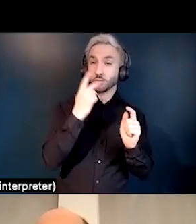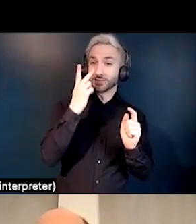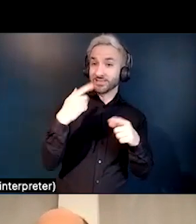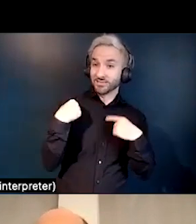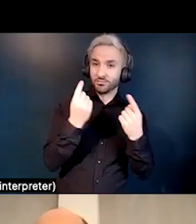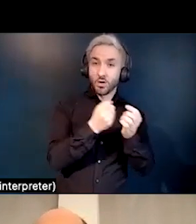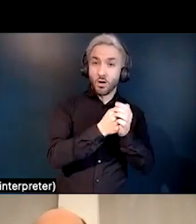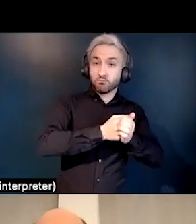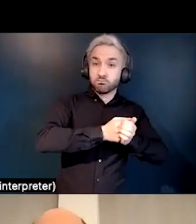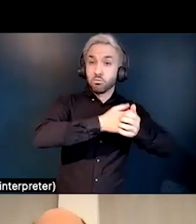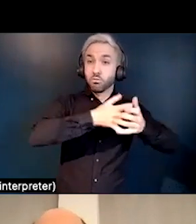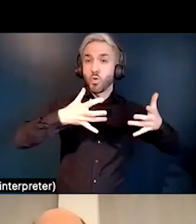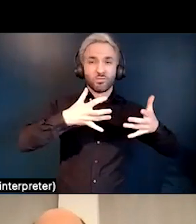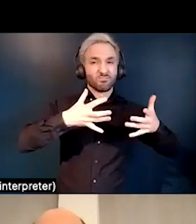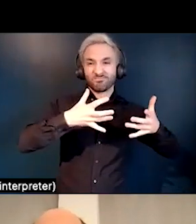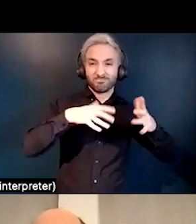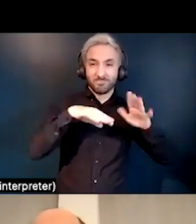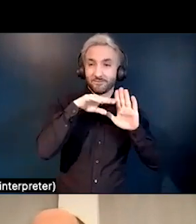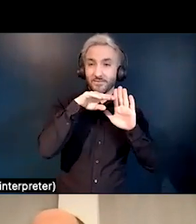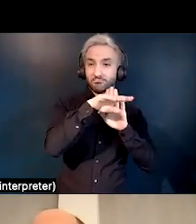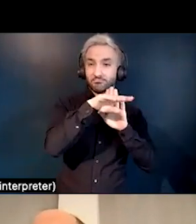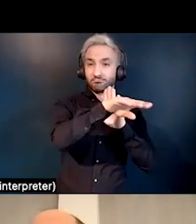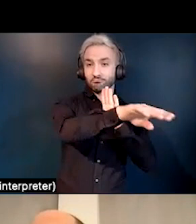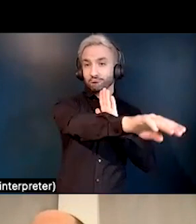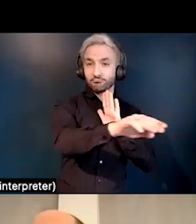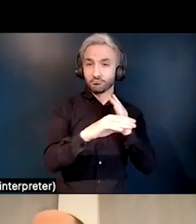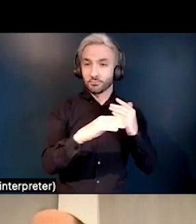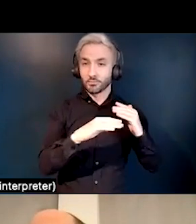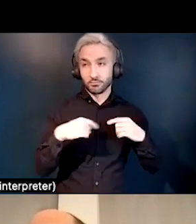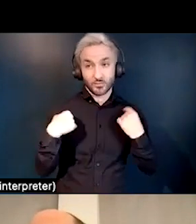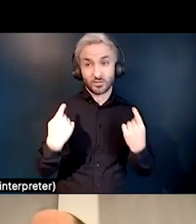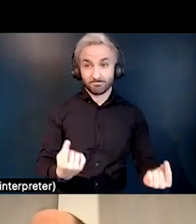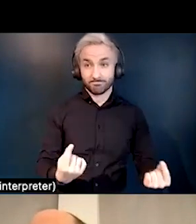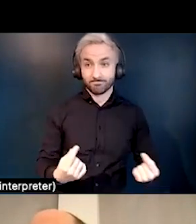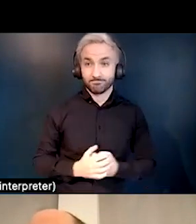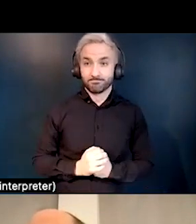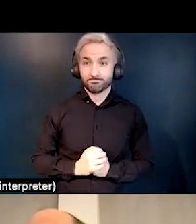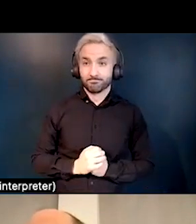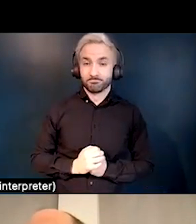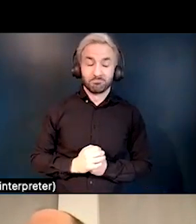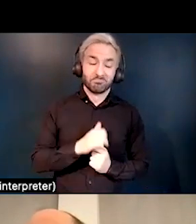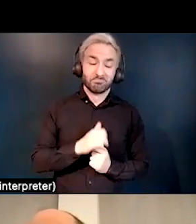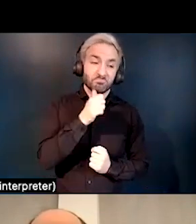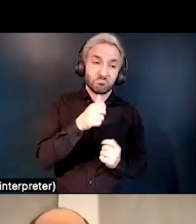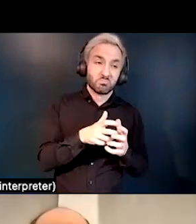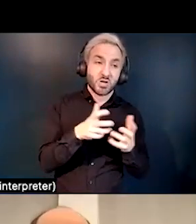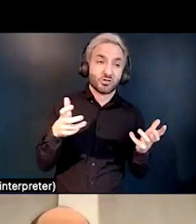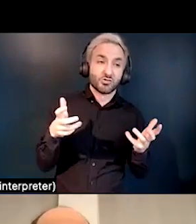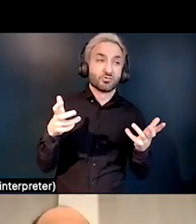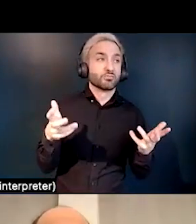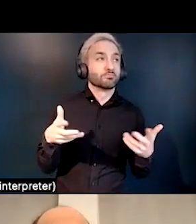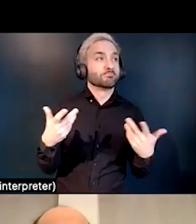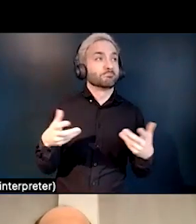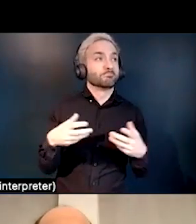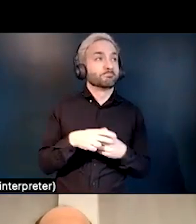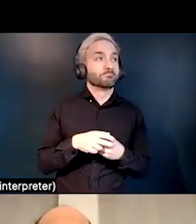for a long time. It's not been... Generally, if there's an up year for one type of book,